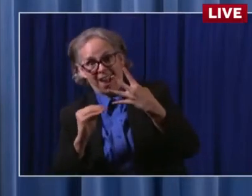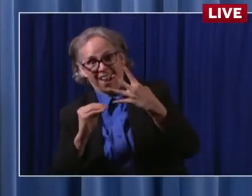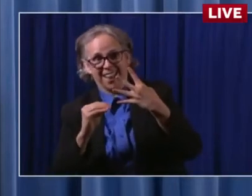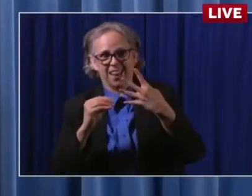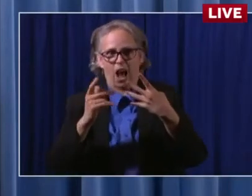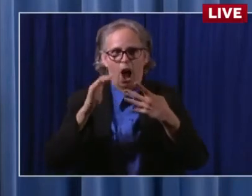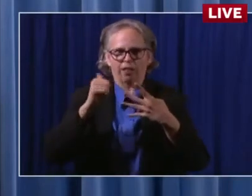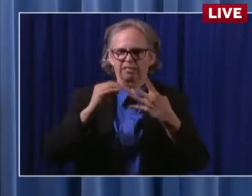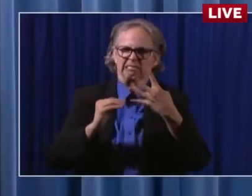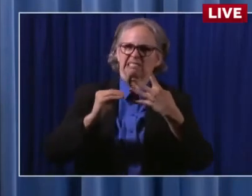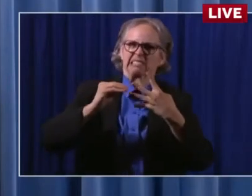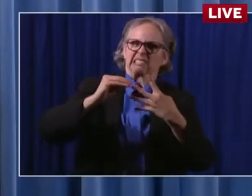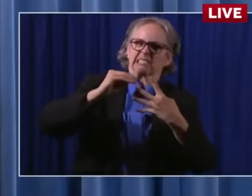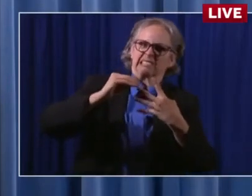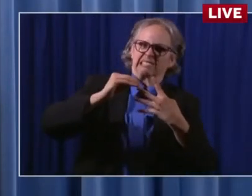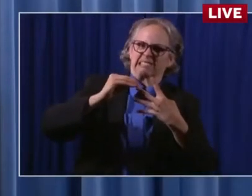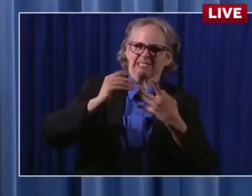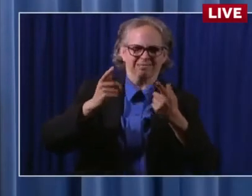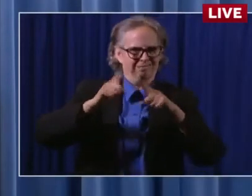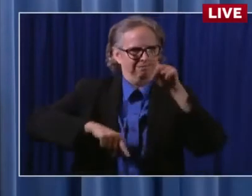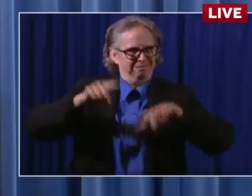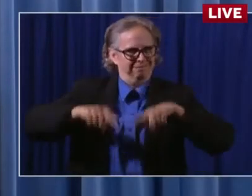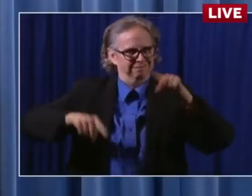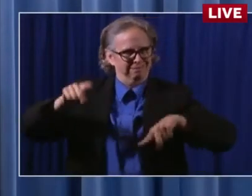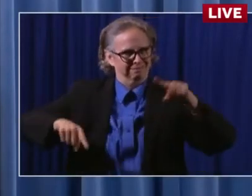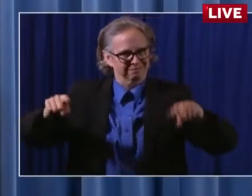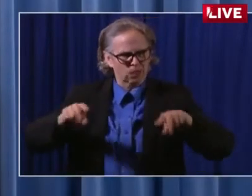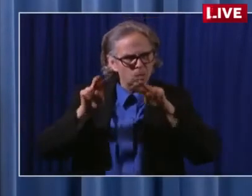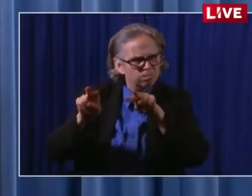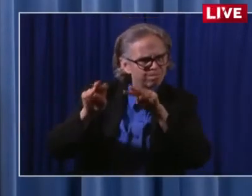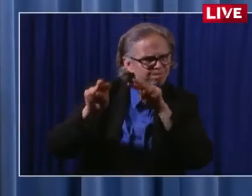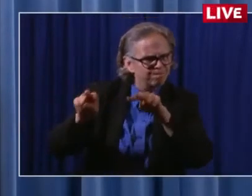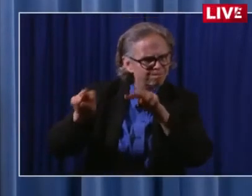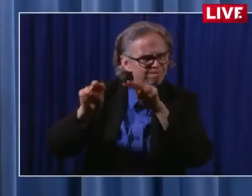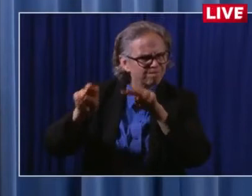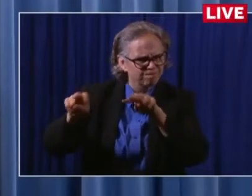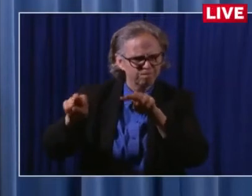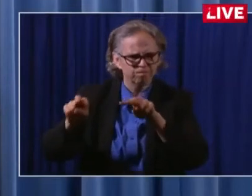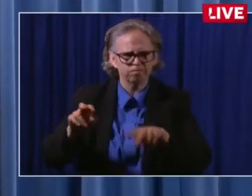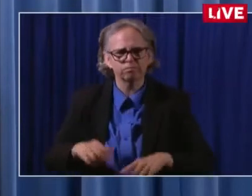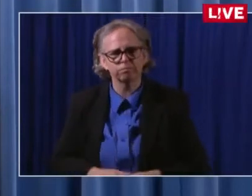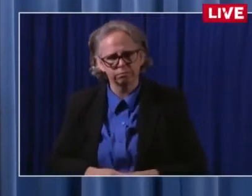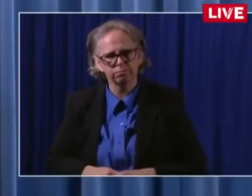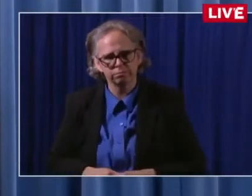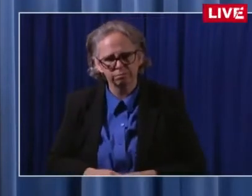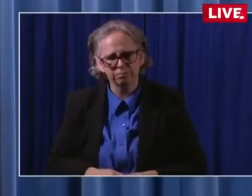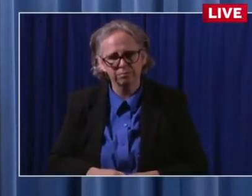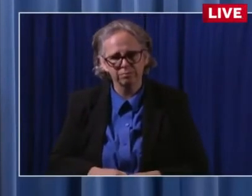A COUPLE IN THE RIGHT DIRECTION, A COUPLE IN THE WRONG DIRECTION.